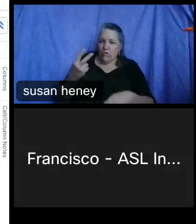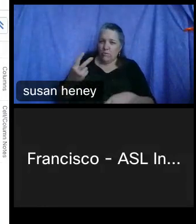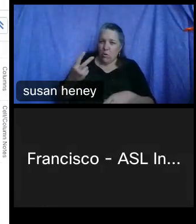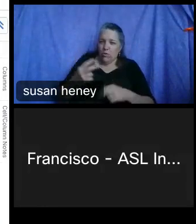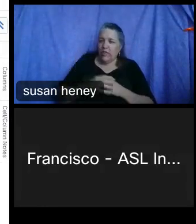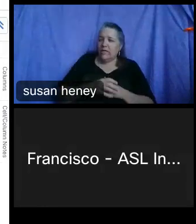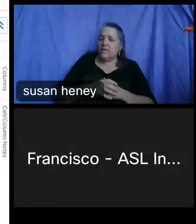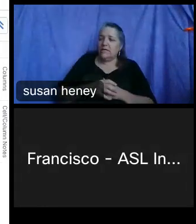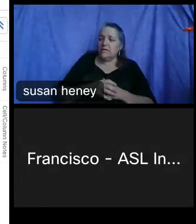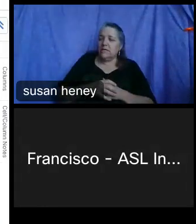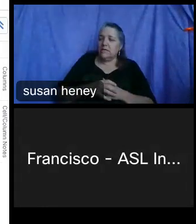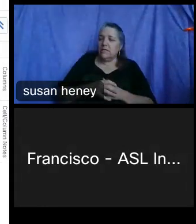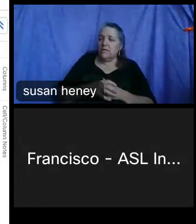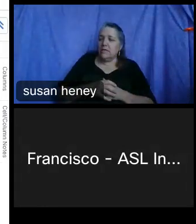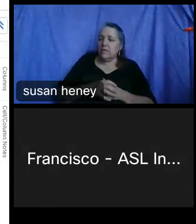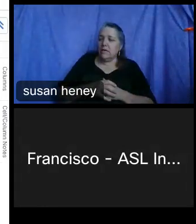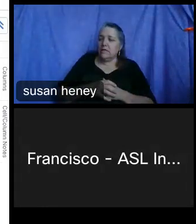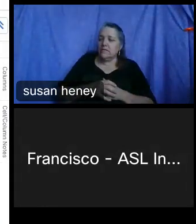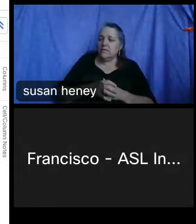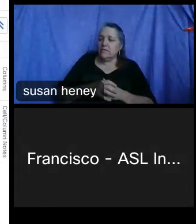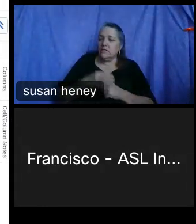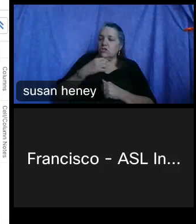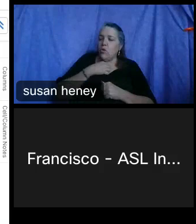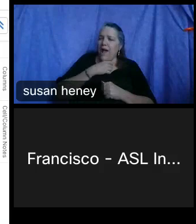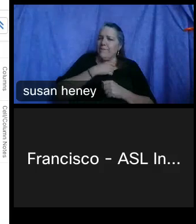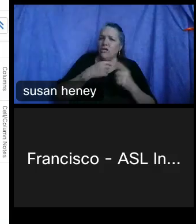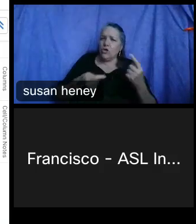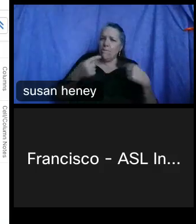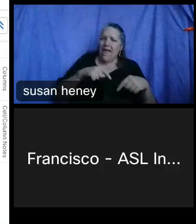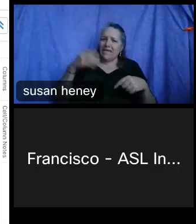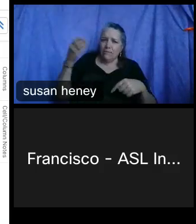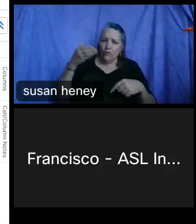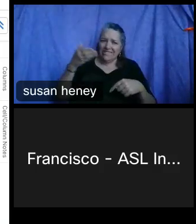try it on your own, so I'm going to return to the presentation so you can see the questions.